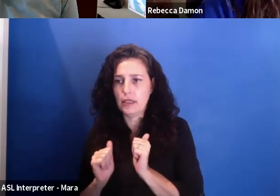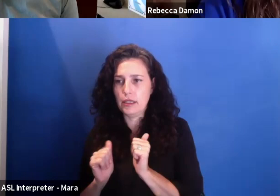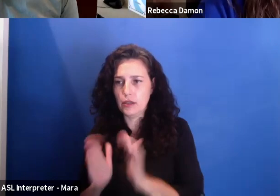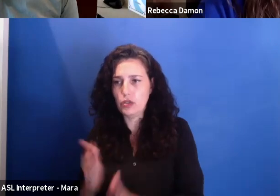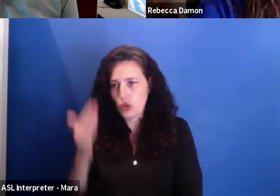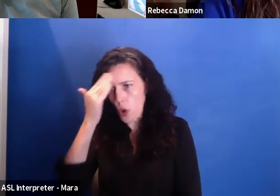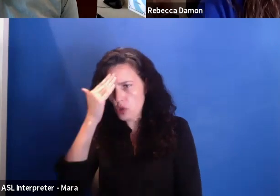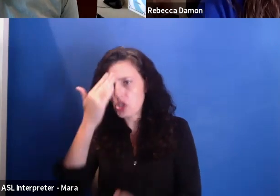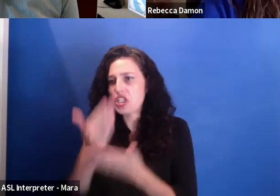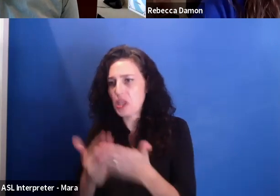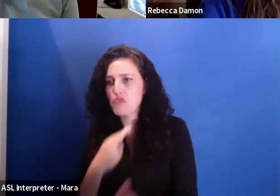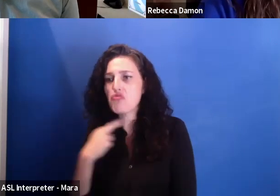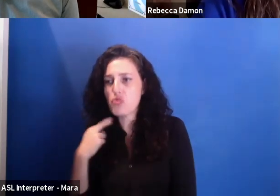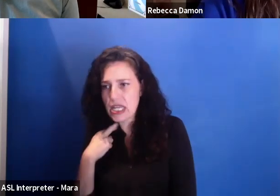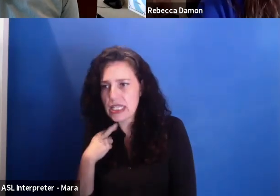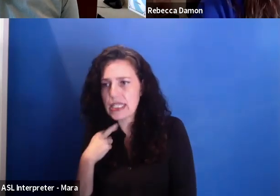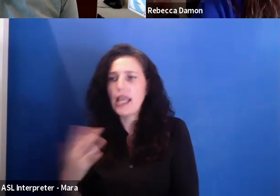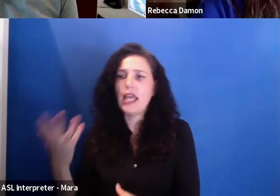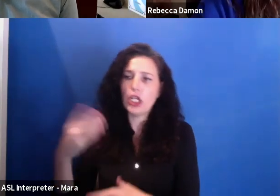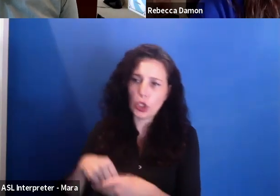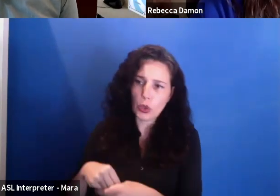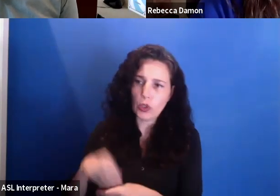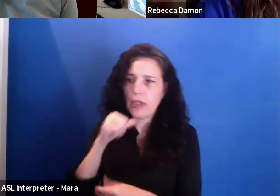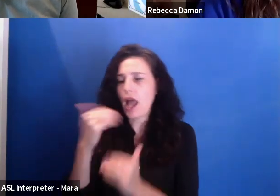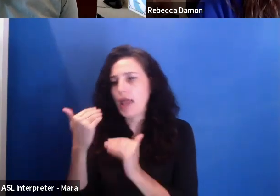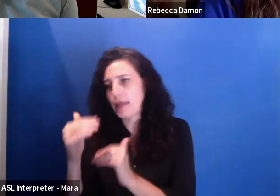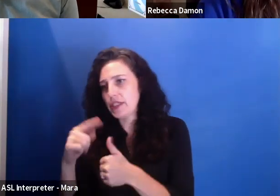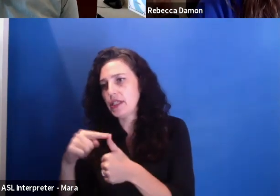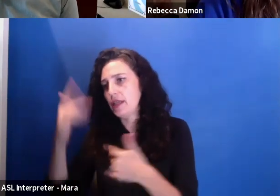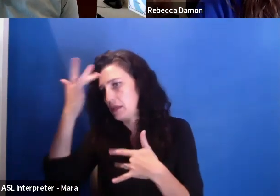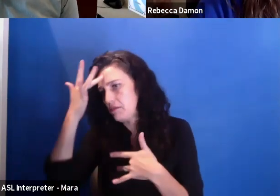Those risks includes but are not limited to the risk of any illness, personal injury, bodily harm,